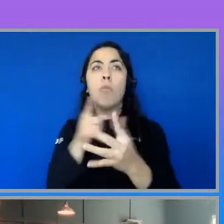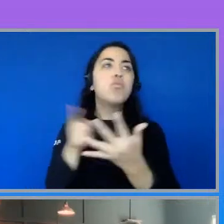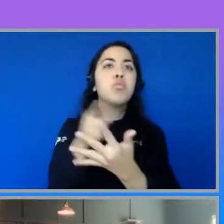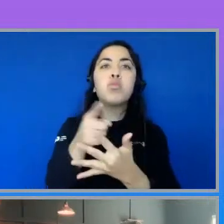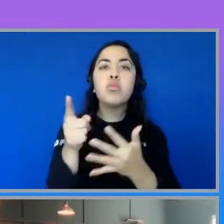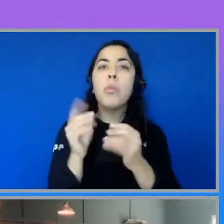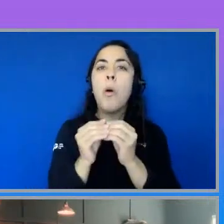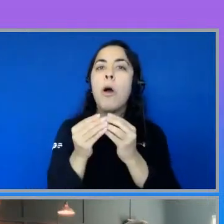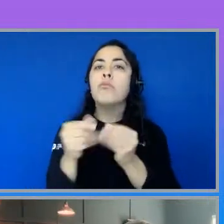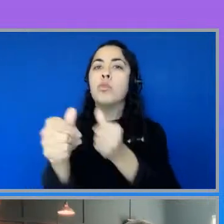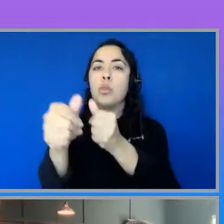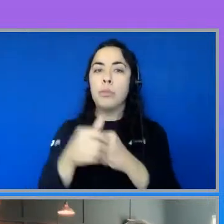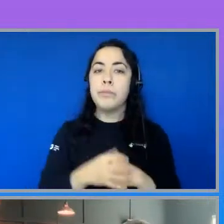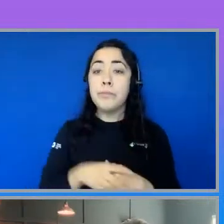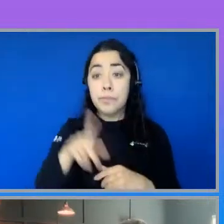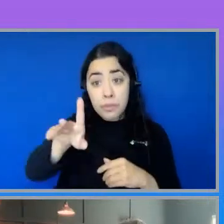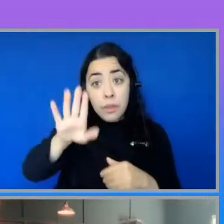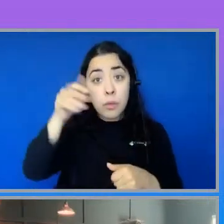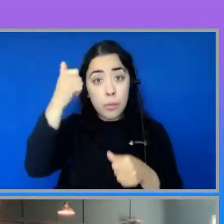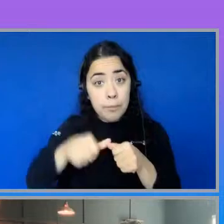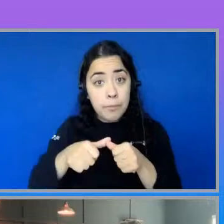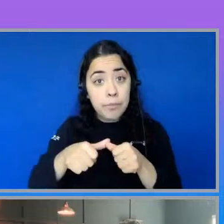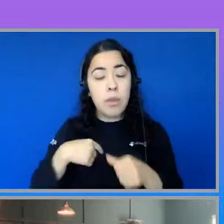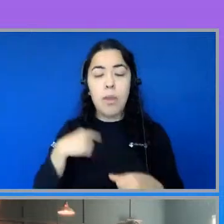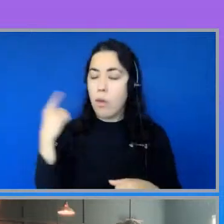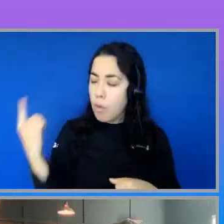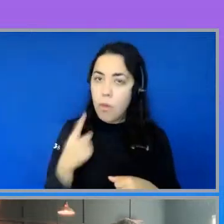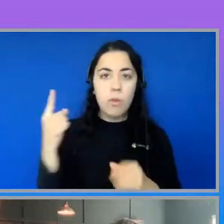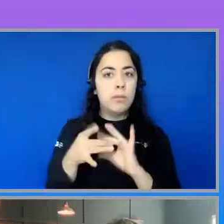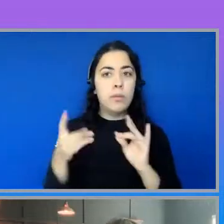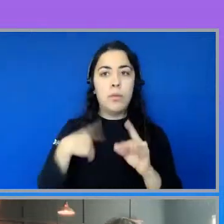a goal. Remember, I will always say we are always focusing on